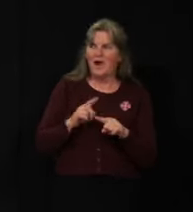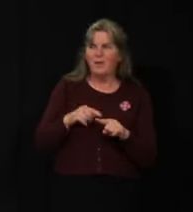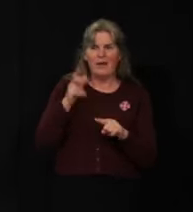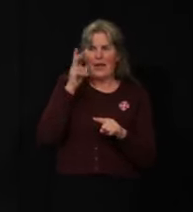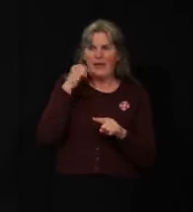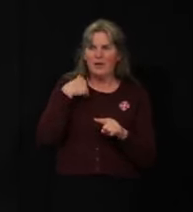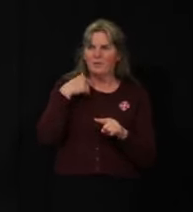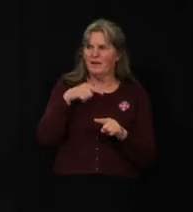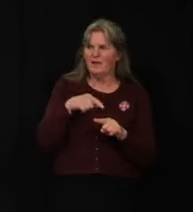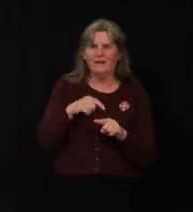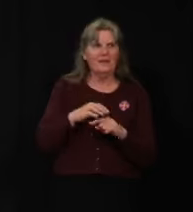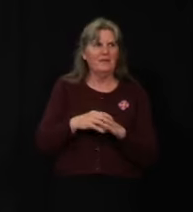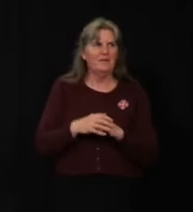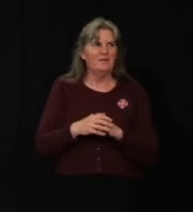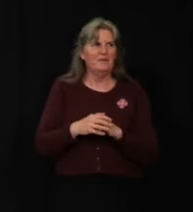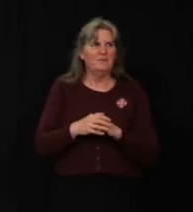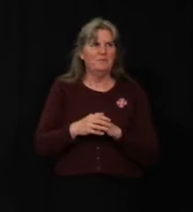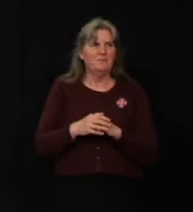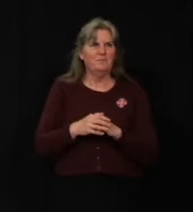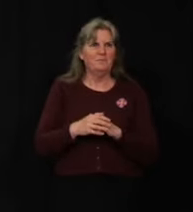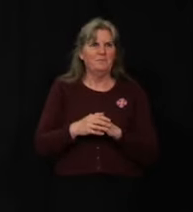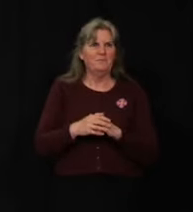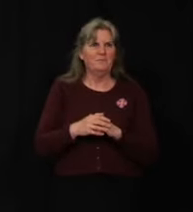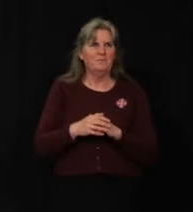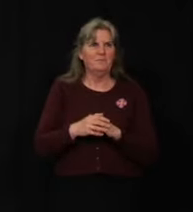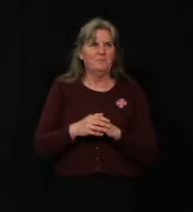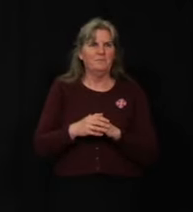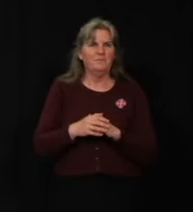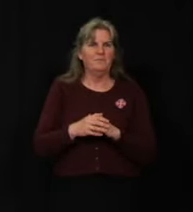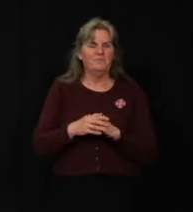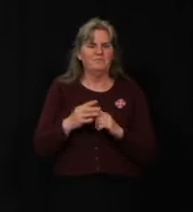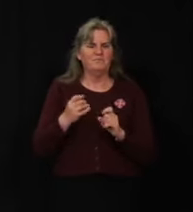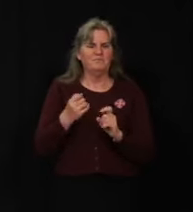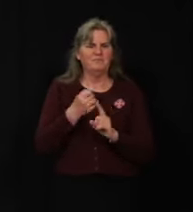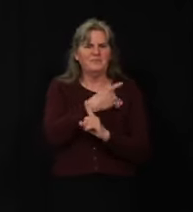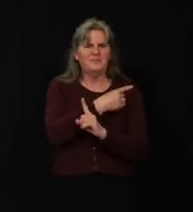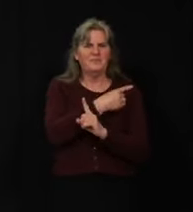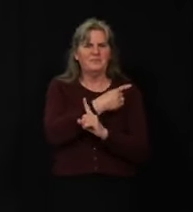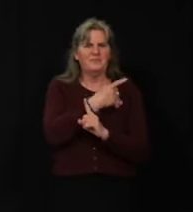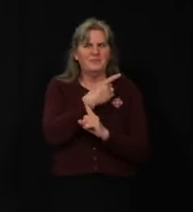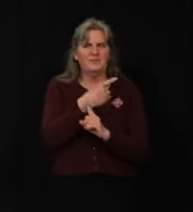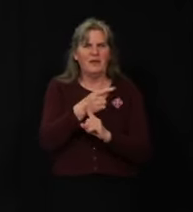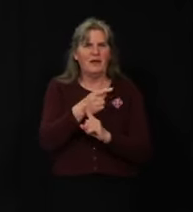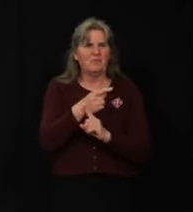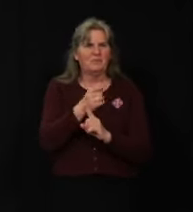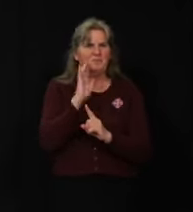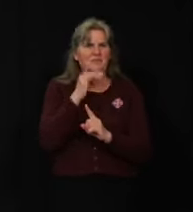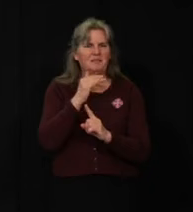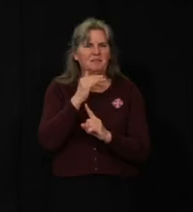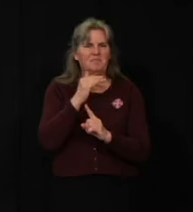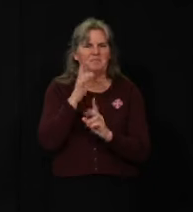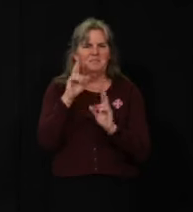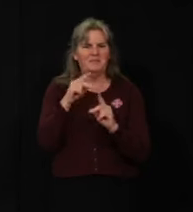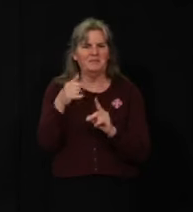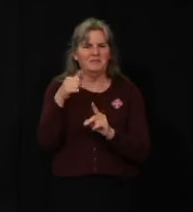guideline to be available probably into next week.